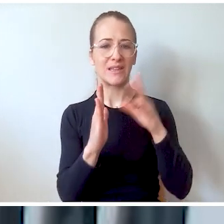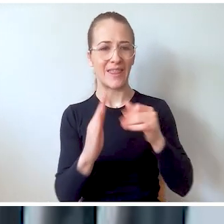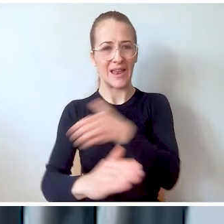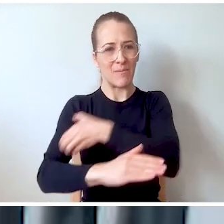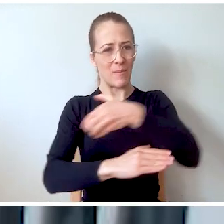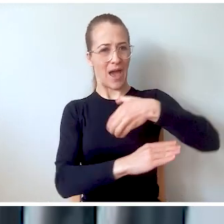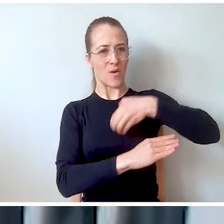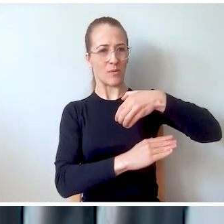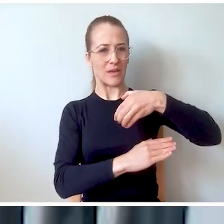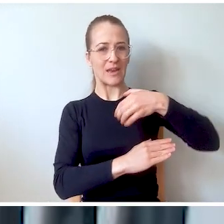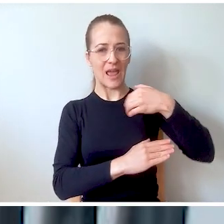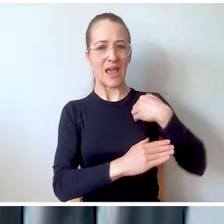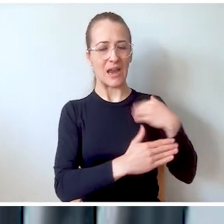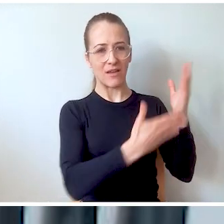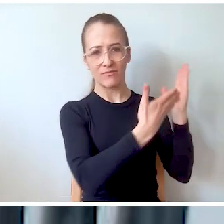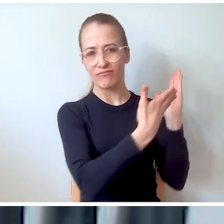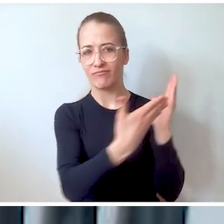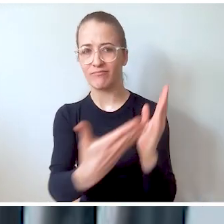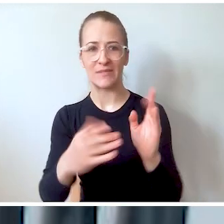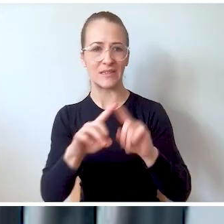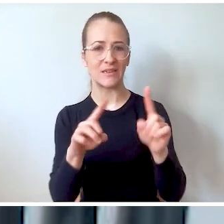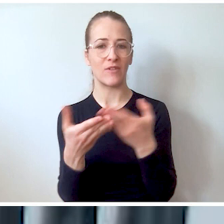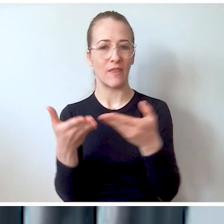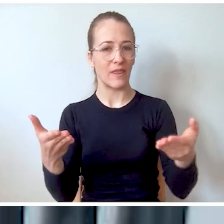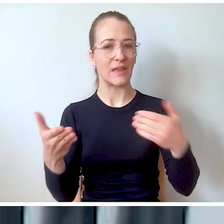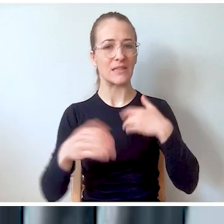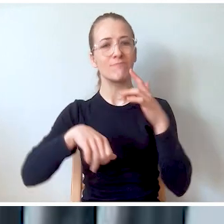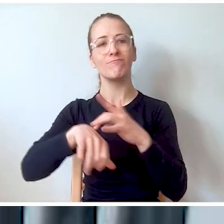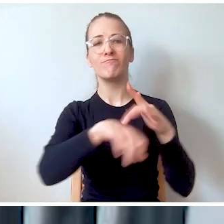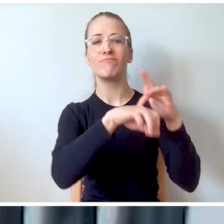And I have carried that through to all the different things I have done since,